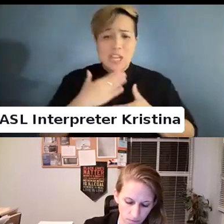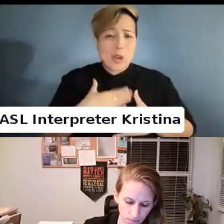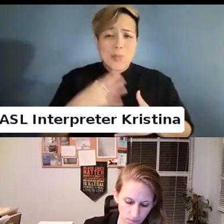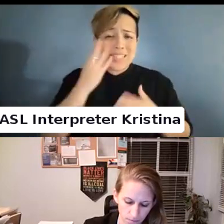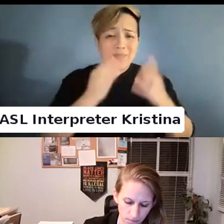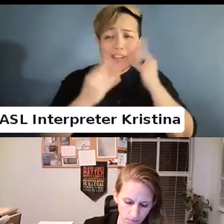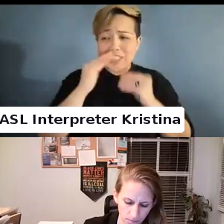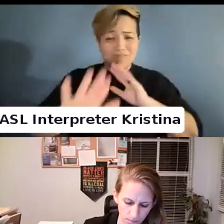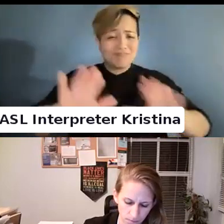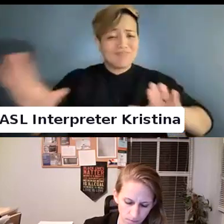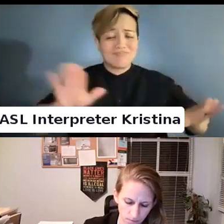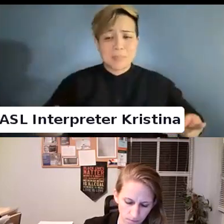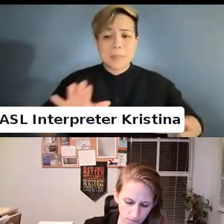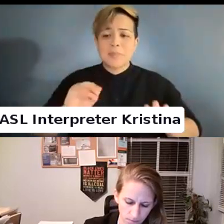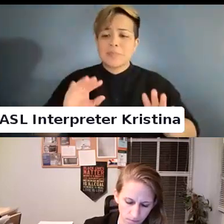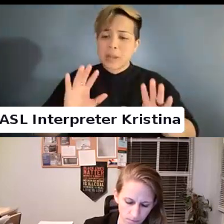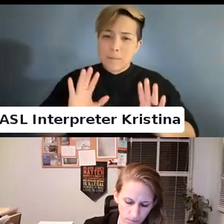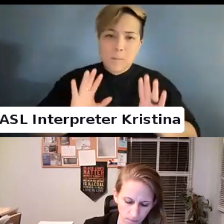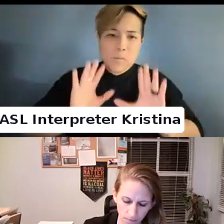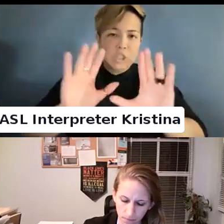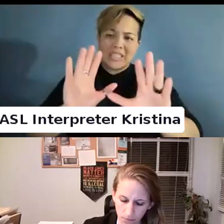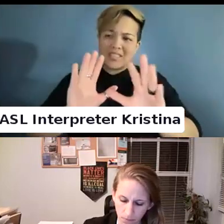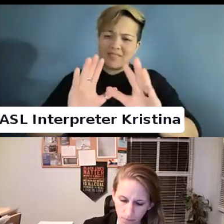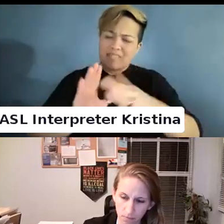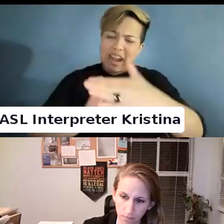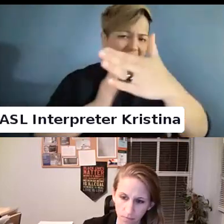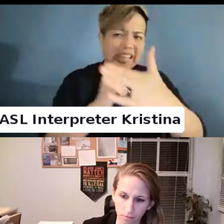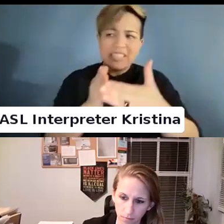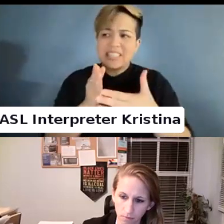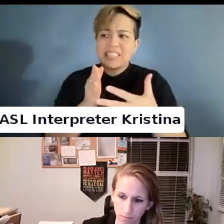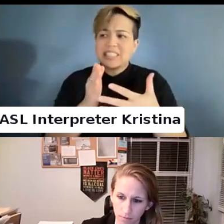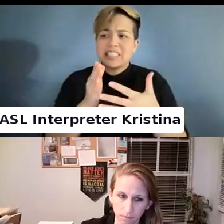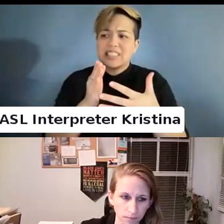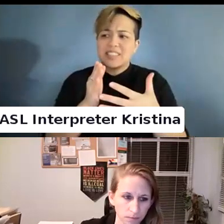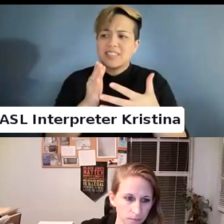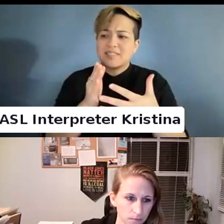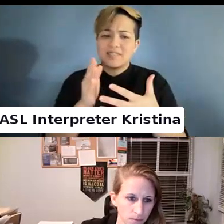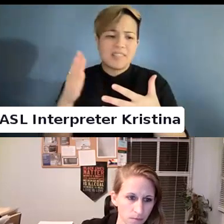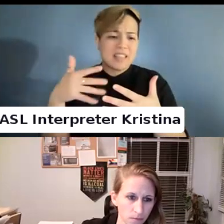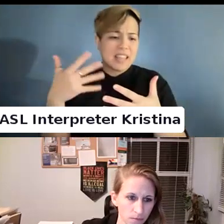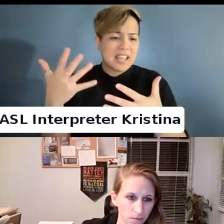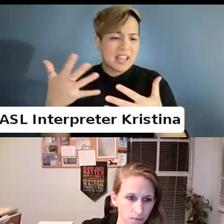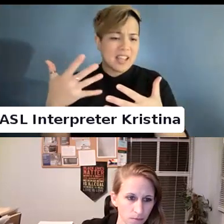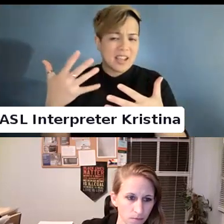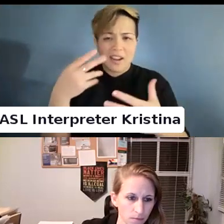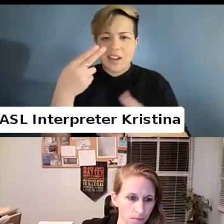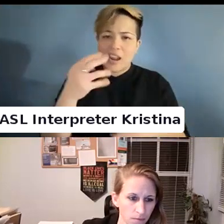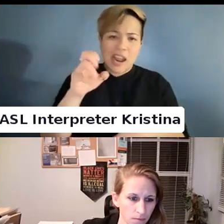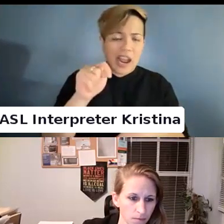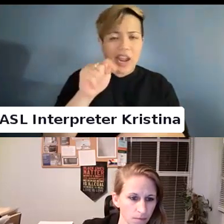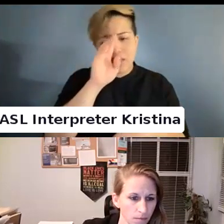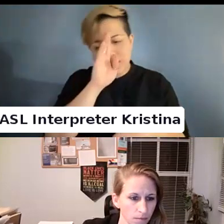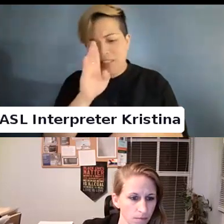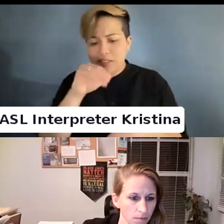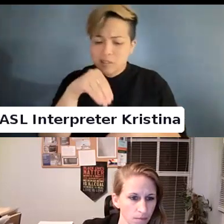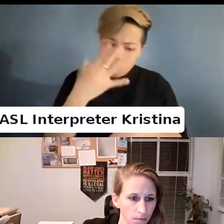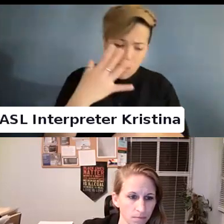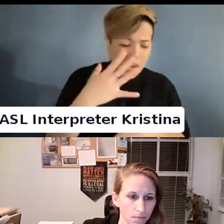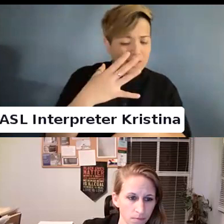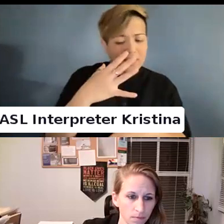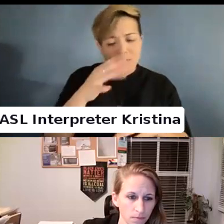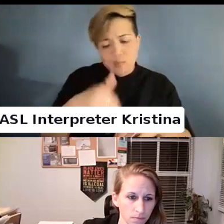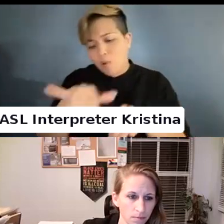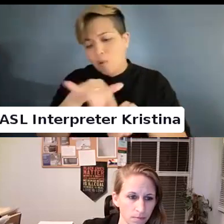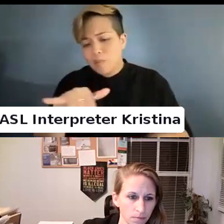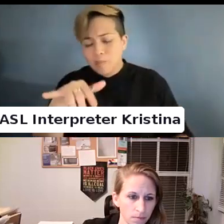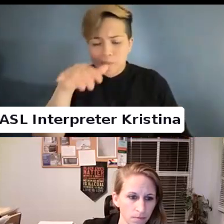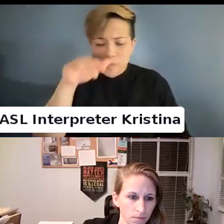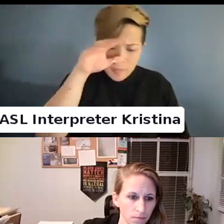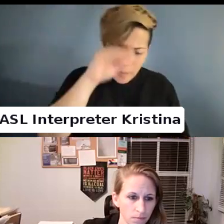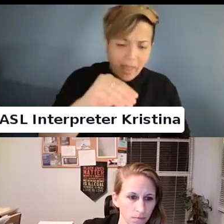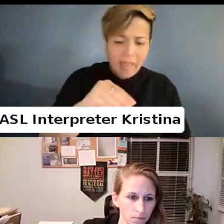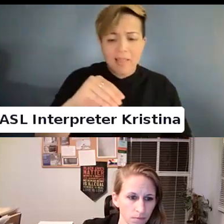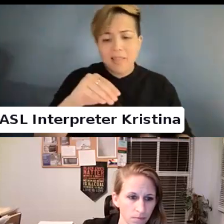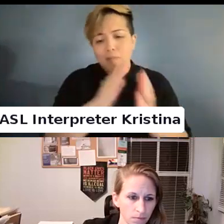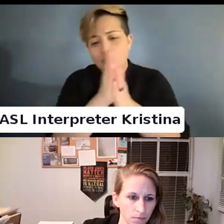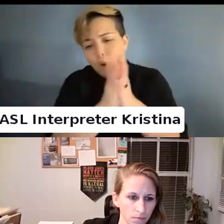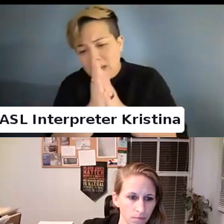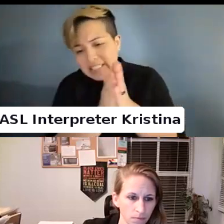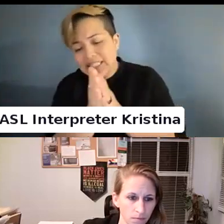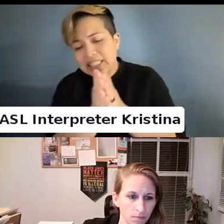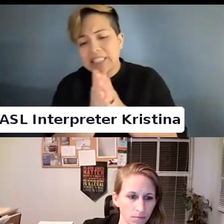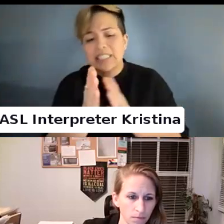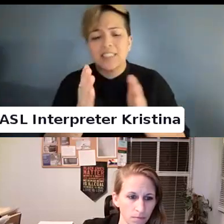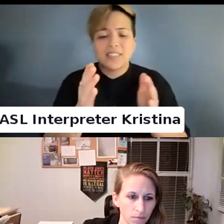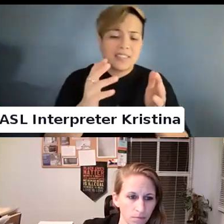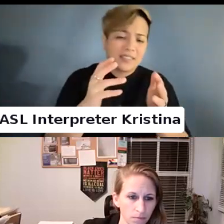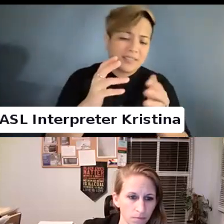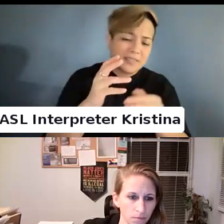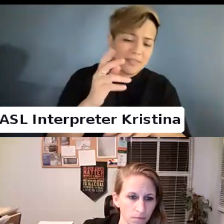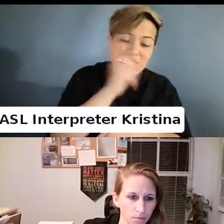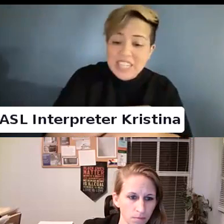And pushing against the heteronormative white male Protestant fiction of what is normal